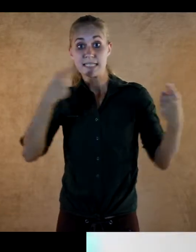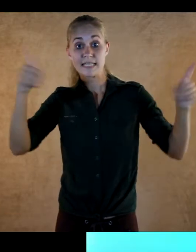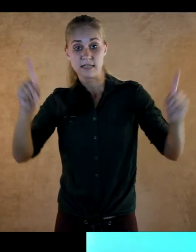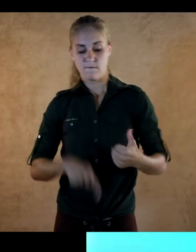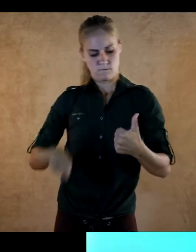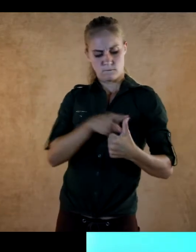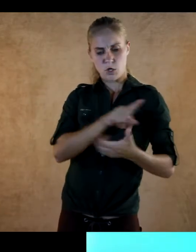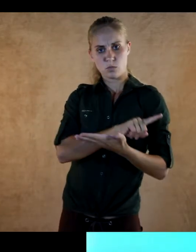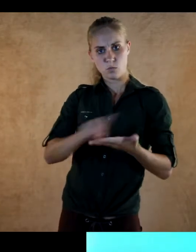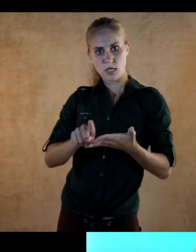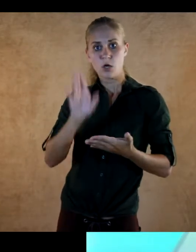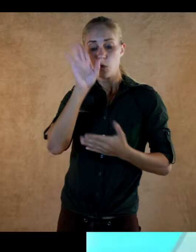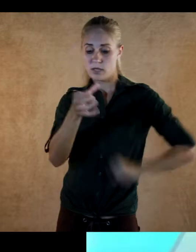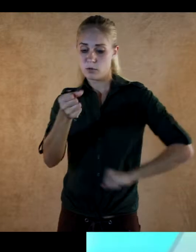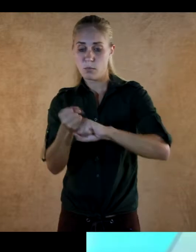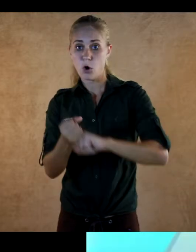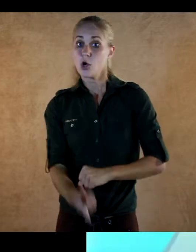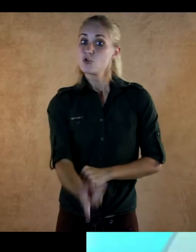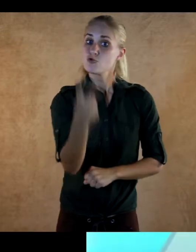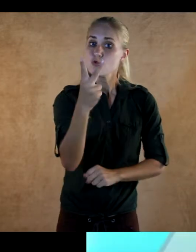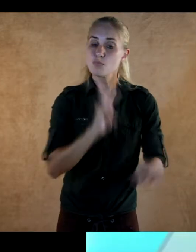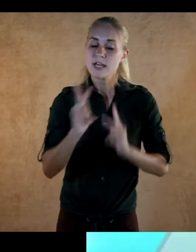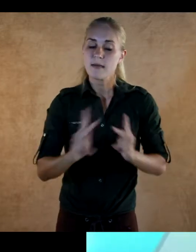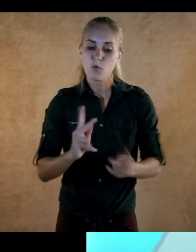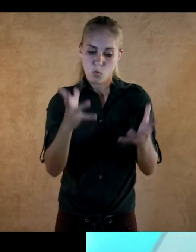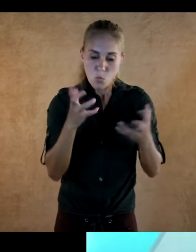Week 1: You're going to sponsor two hungry and teachable